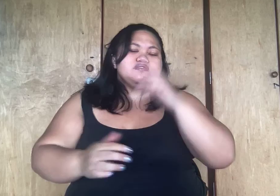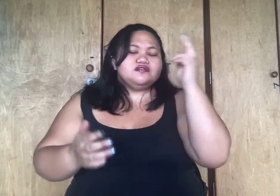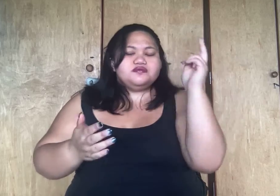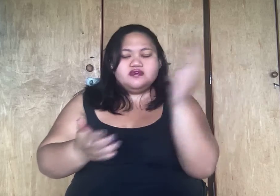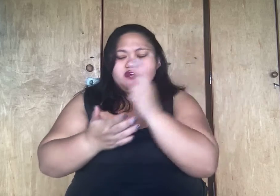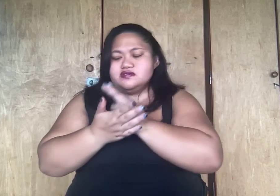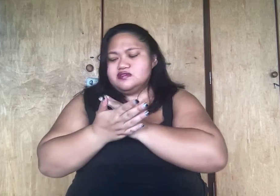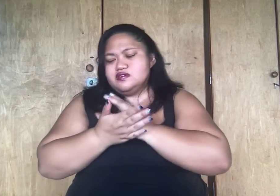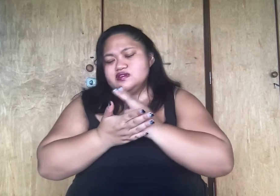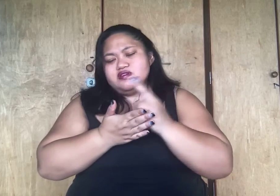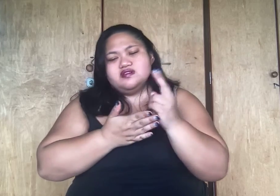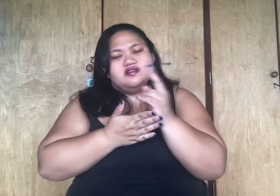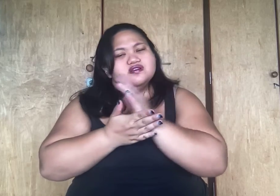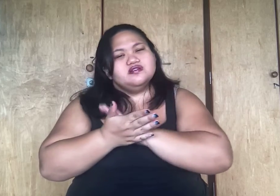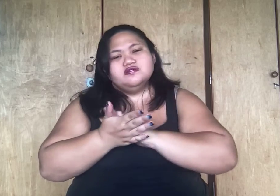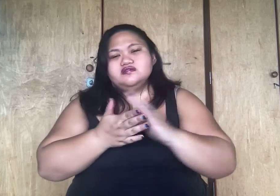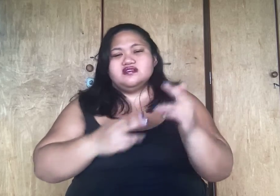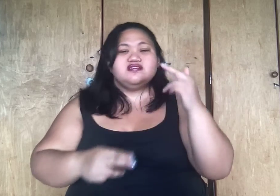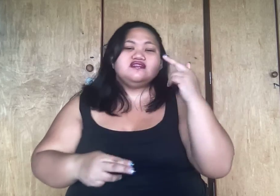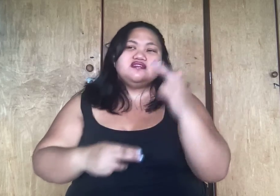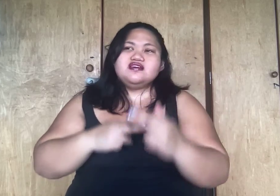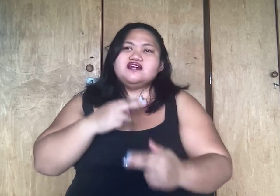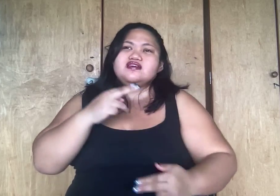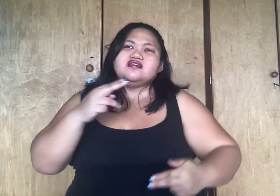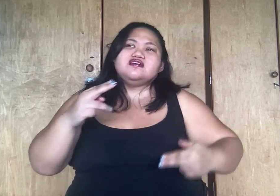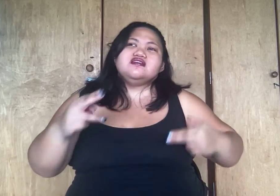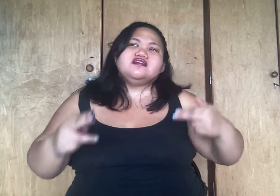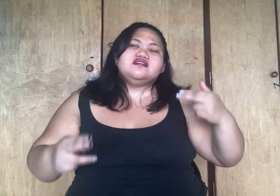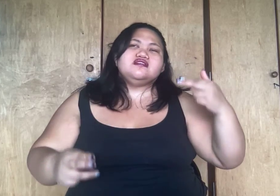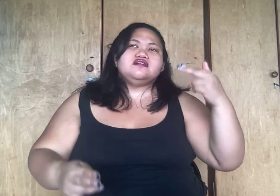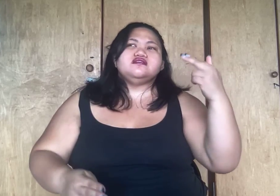... worship his holy .... ... name ...